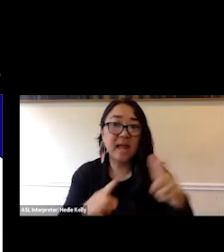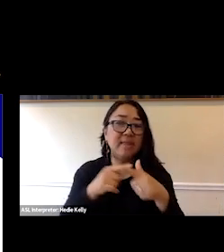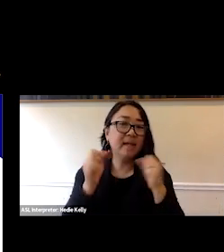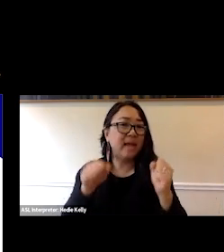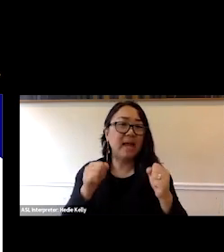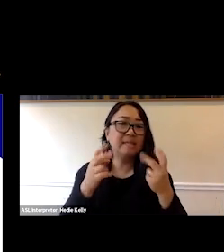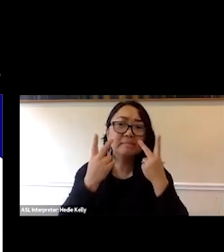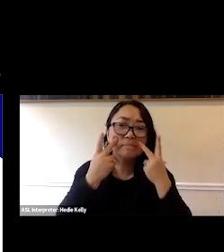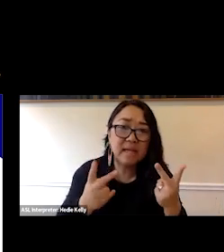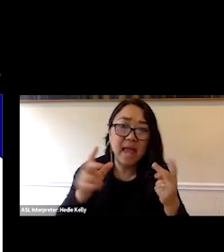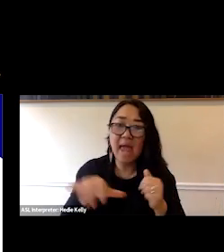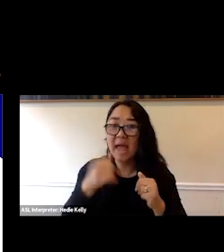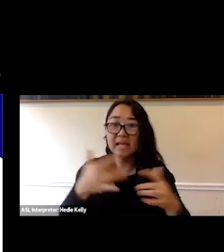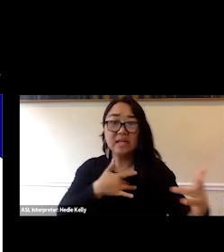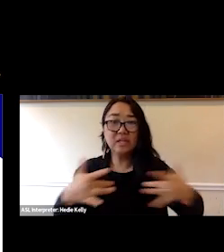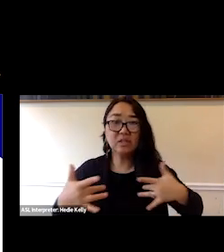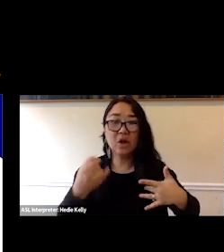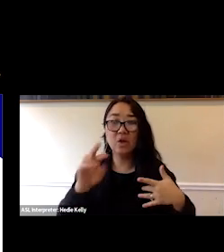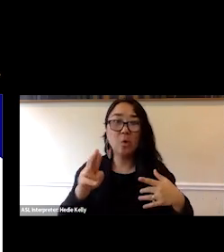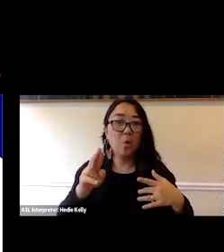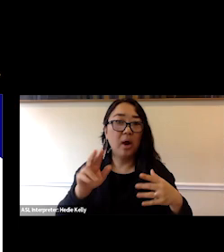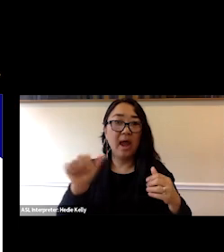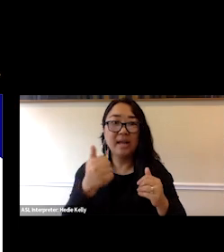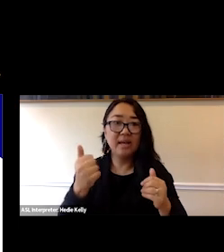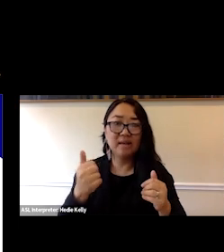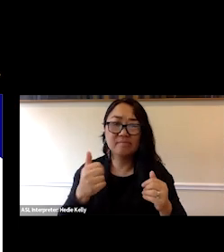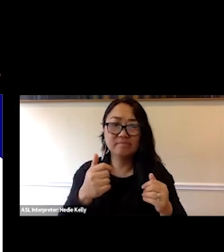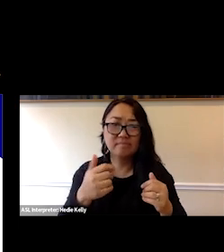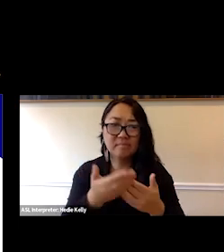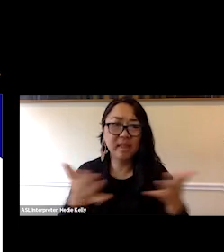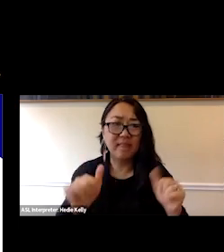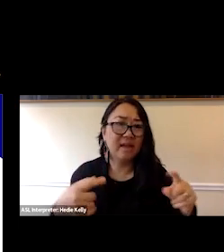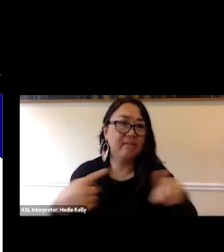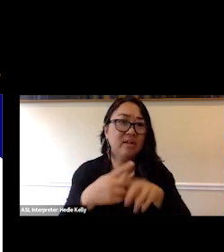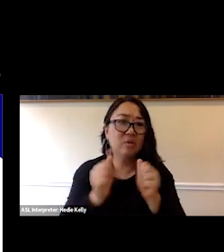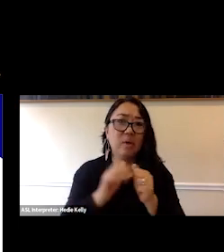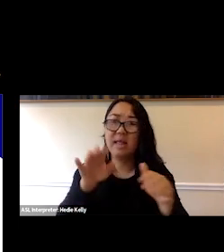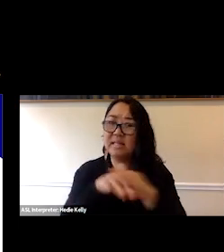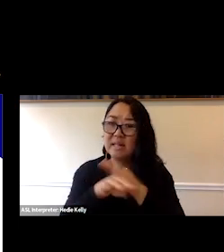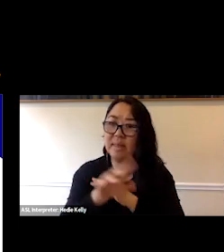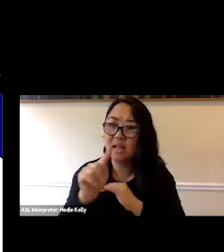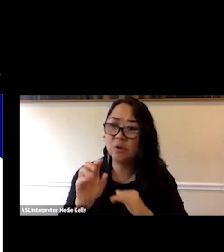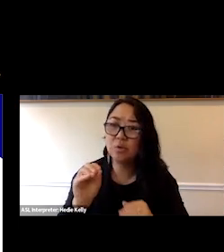or violations of the Wcag or things of that nature. So there's a lot available to us,